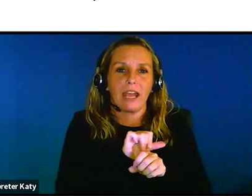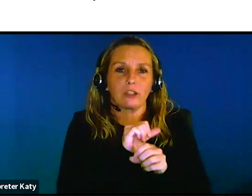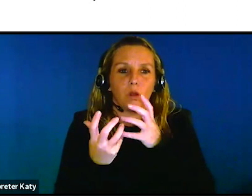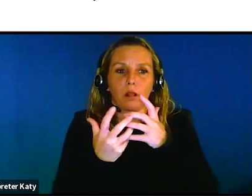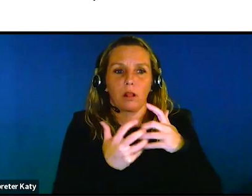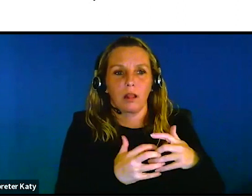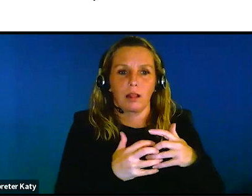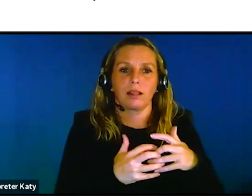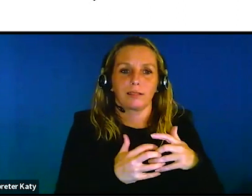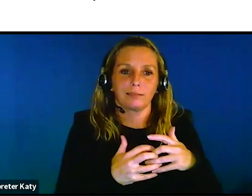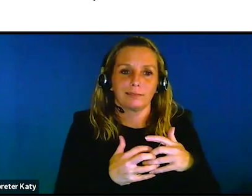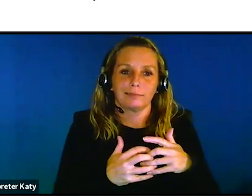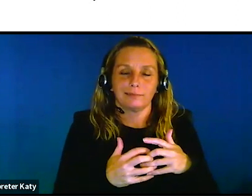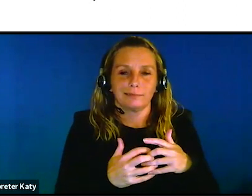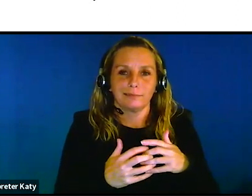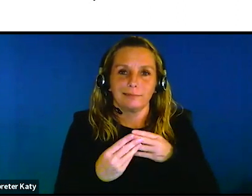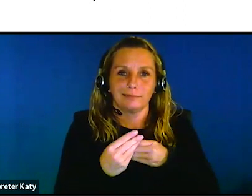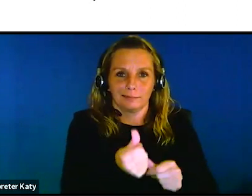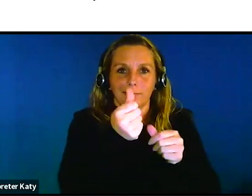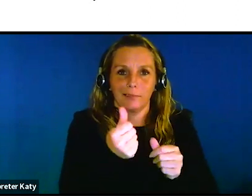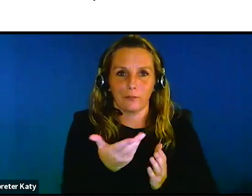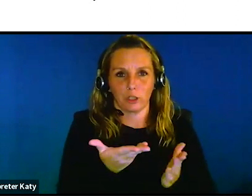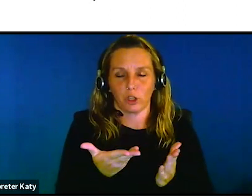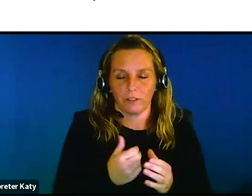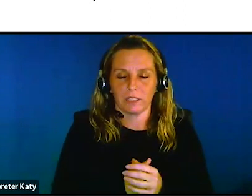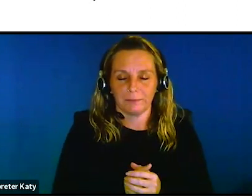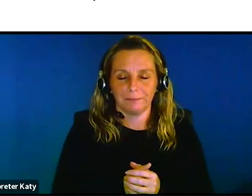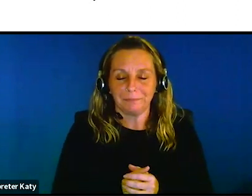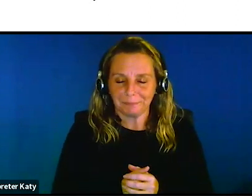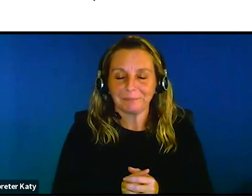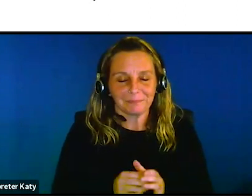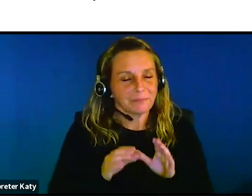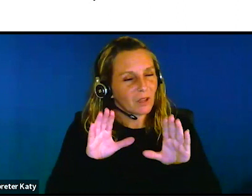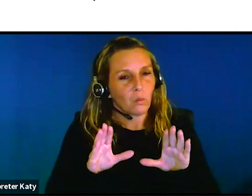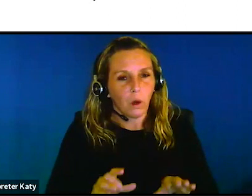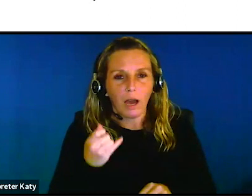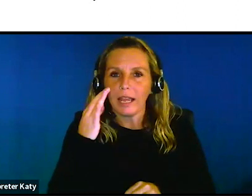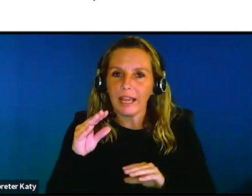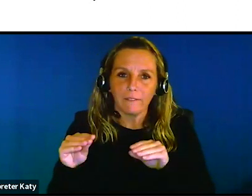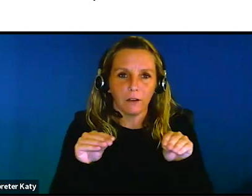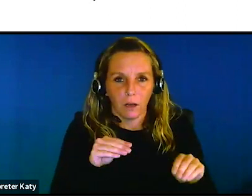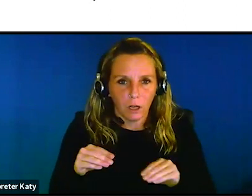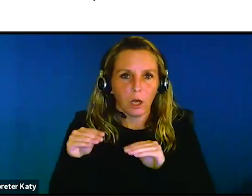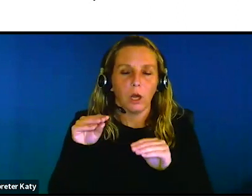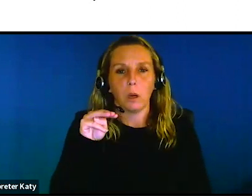of the service is great. If we have a mobile team right,